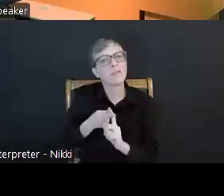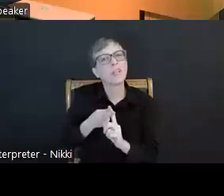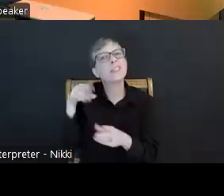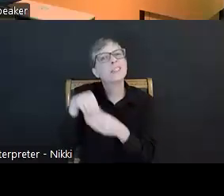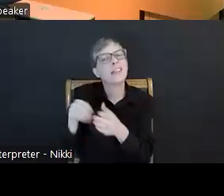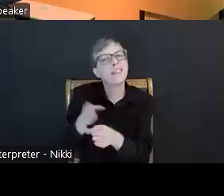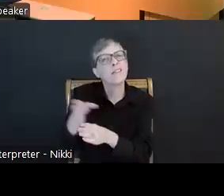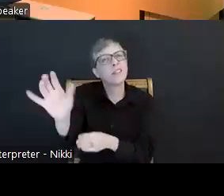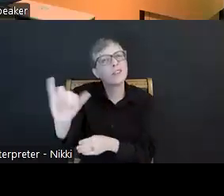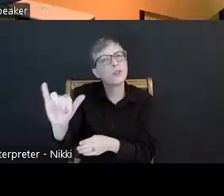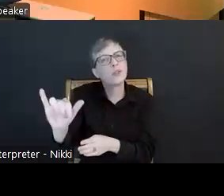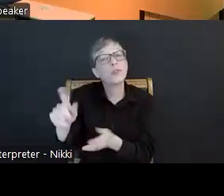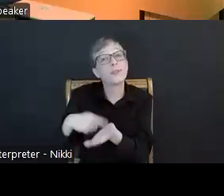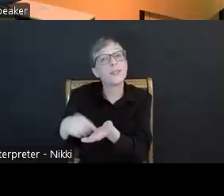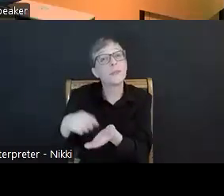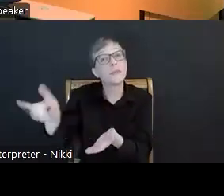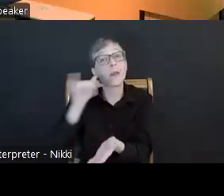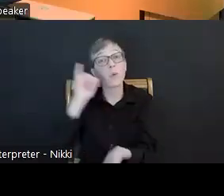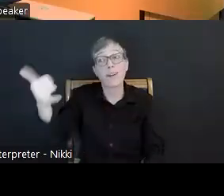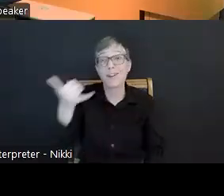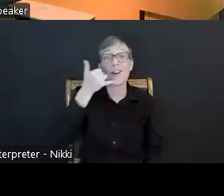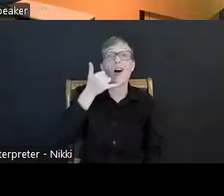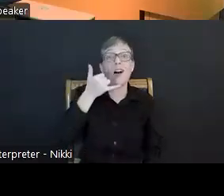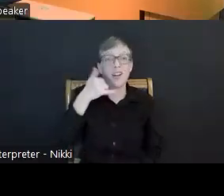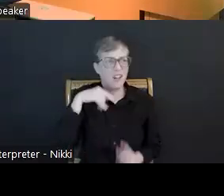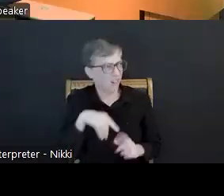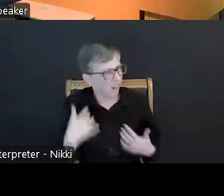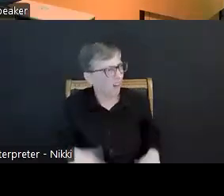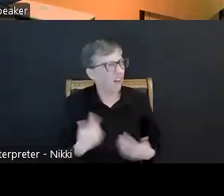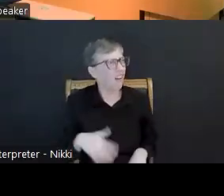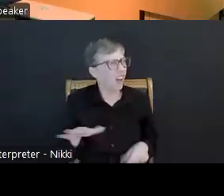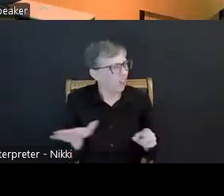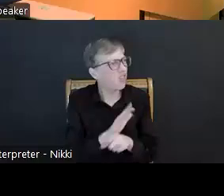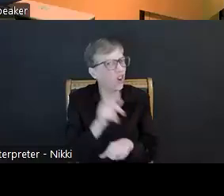week wasn't it and we go yes it was um and then I also as Vicky pointed out I brought